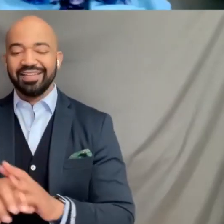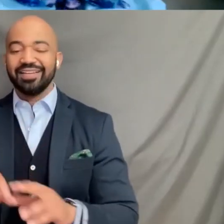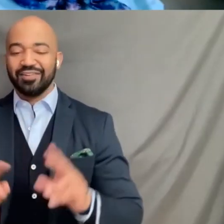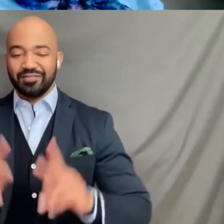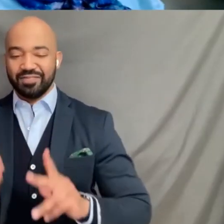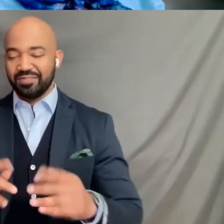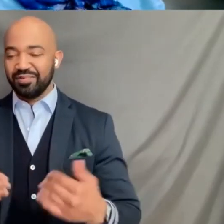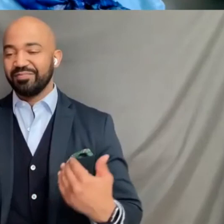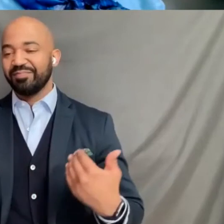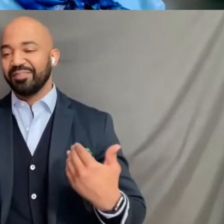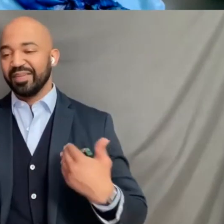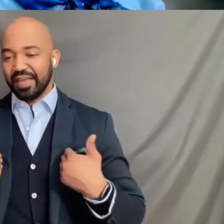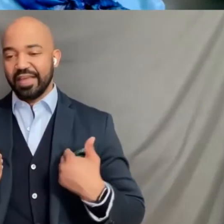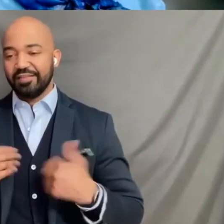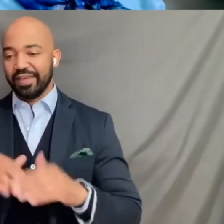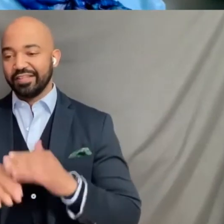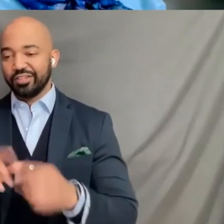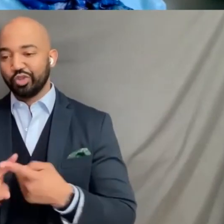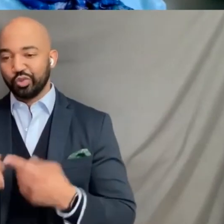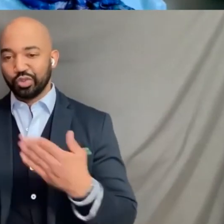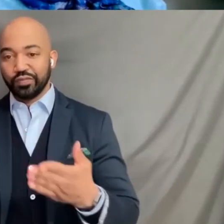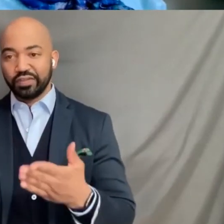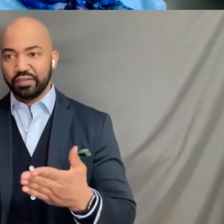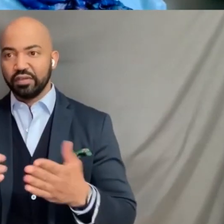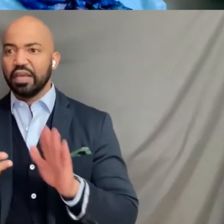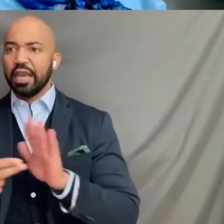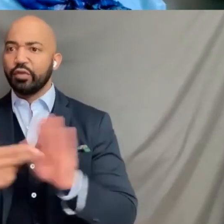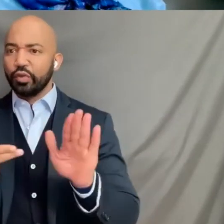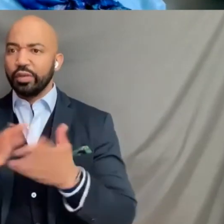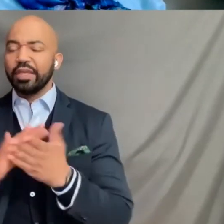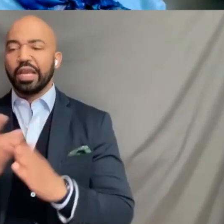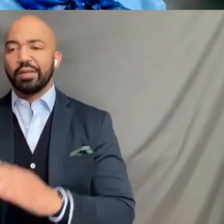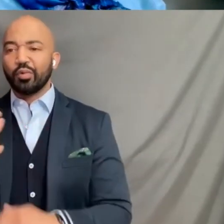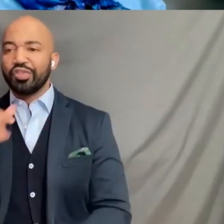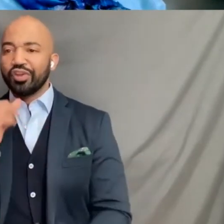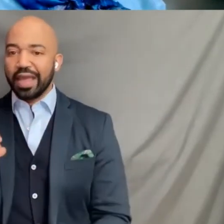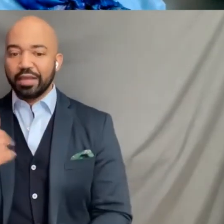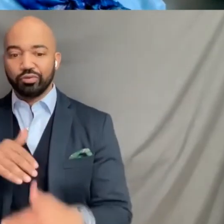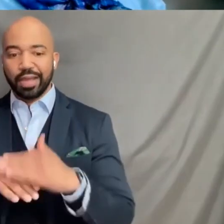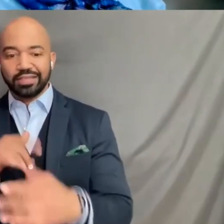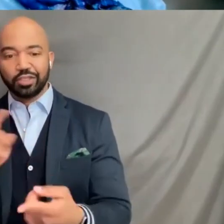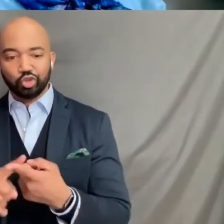are being someone that they're not in order to access. There's just, there's a whole lot of things.